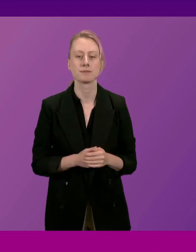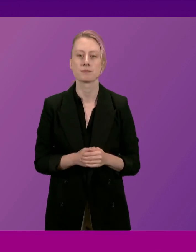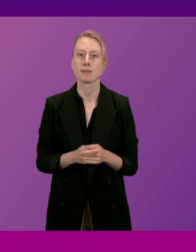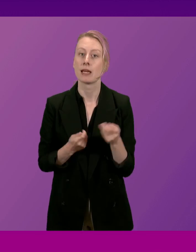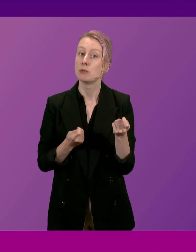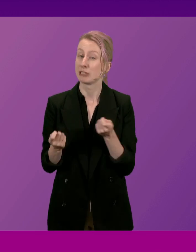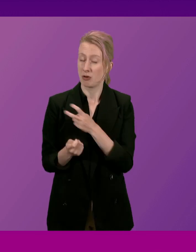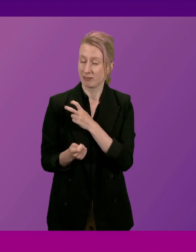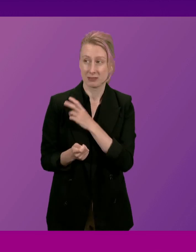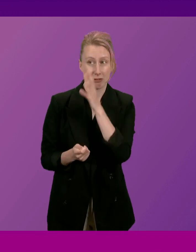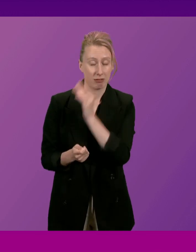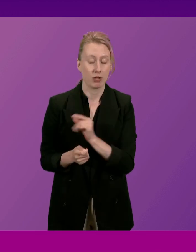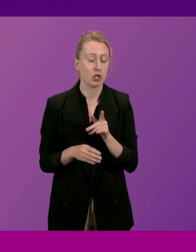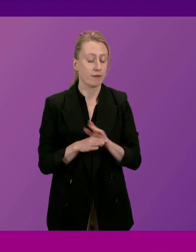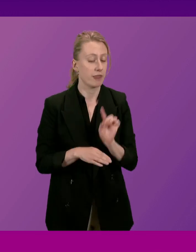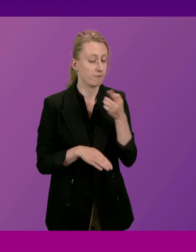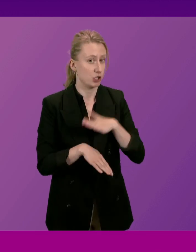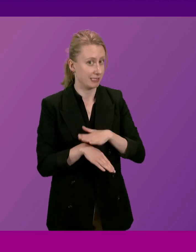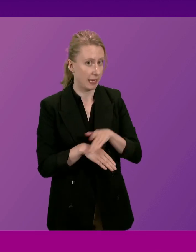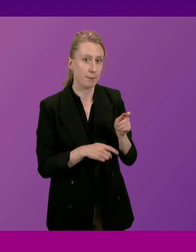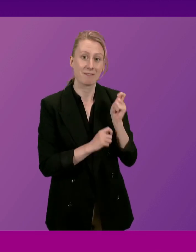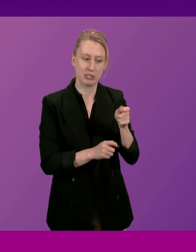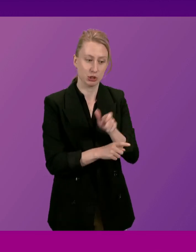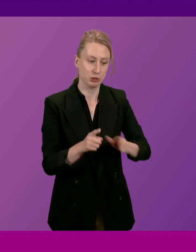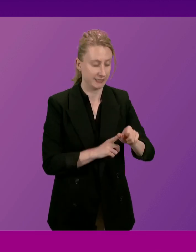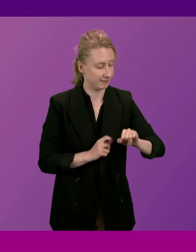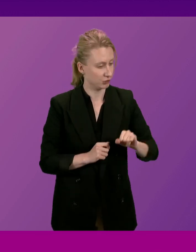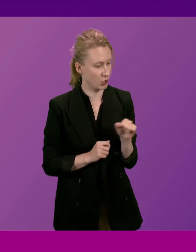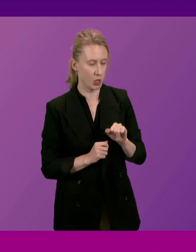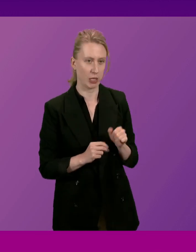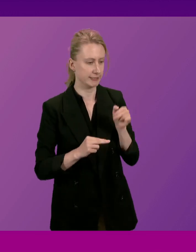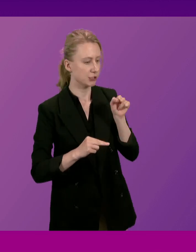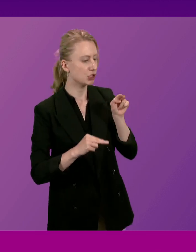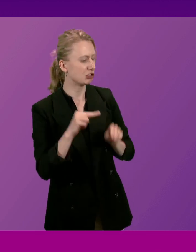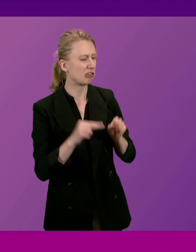Not for the first time, the fishing communities of Scotland have been judged to be expendable—this